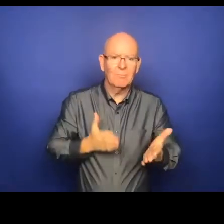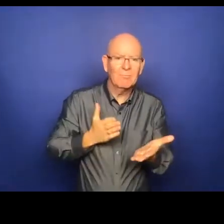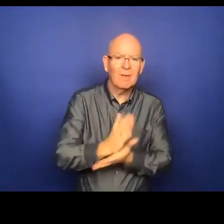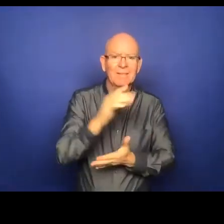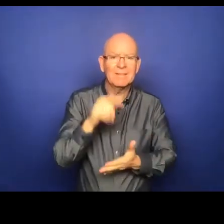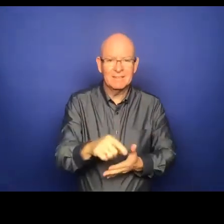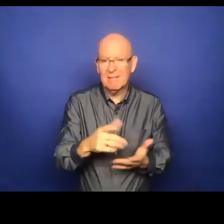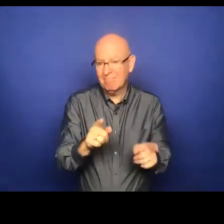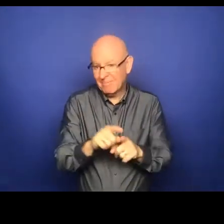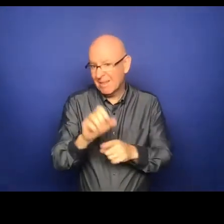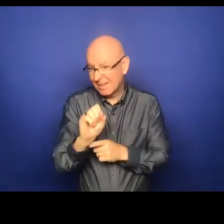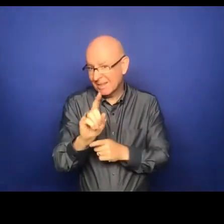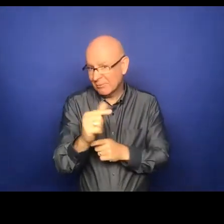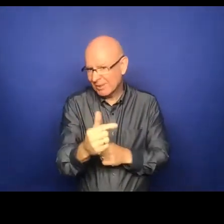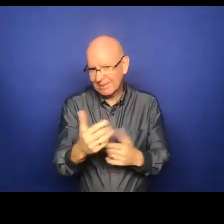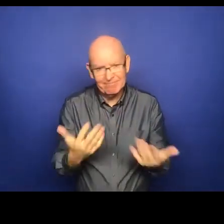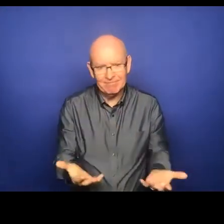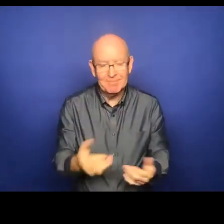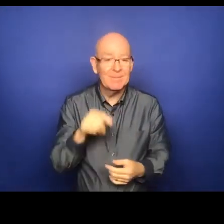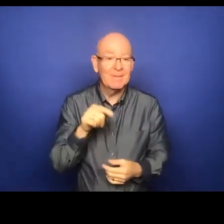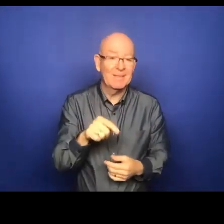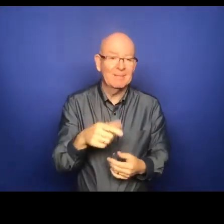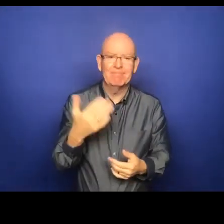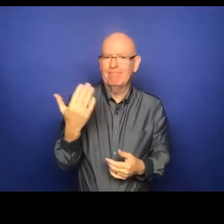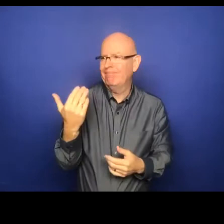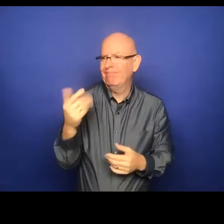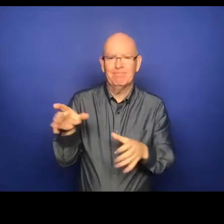organisations for persons with disabilities, every dimension shall